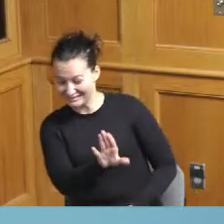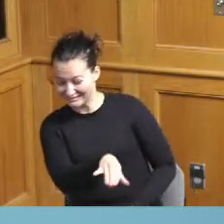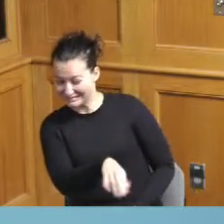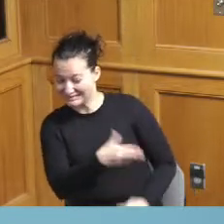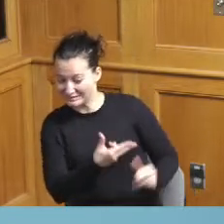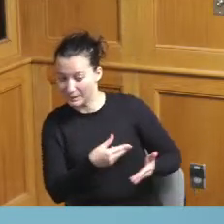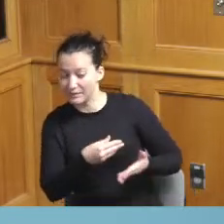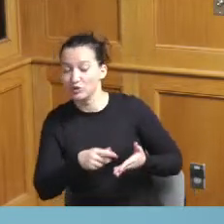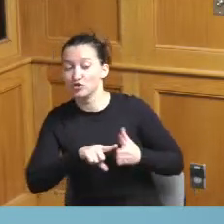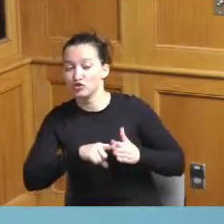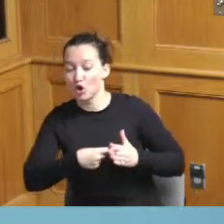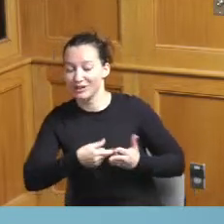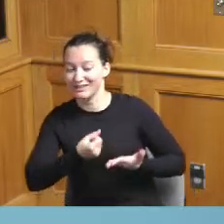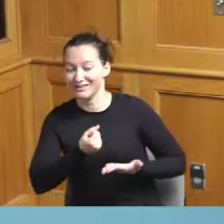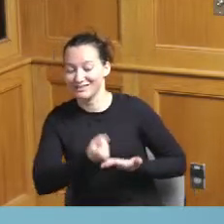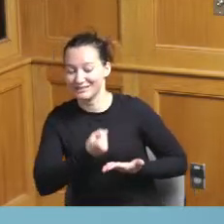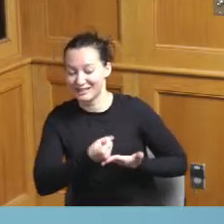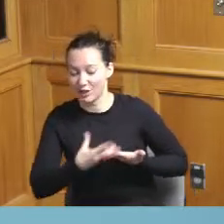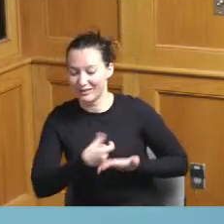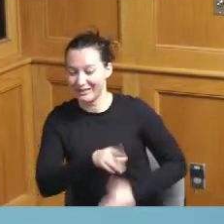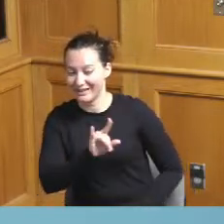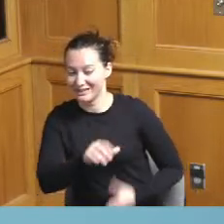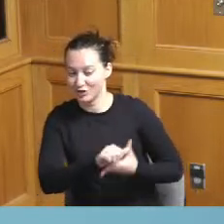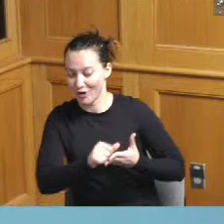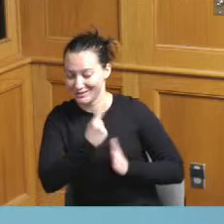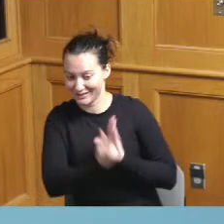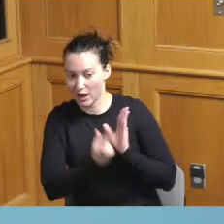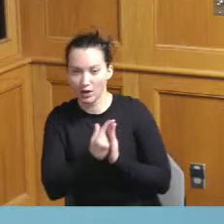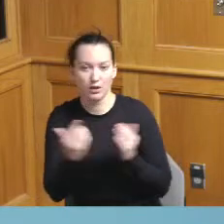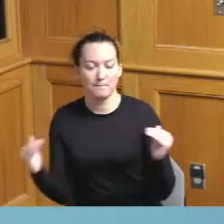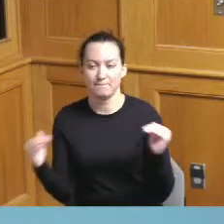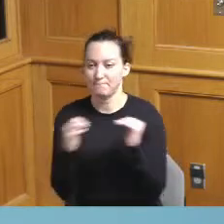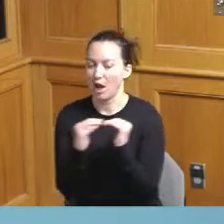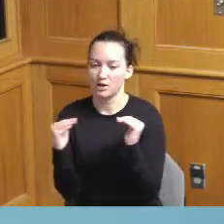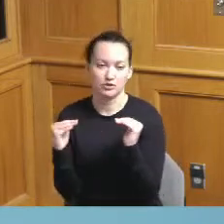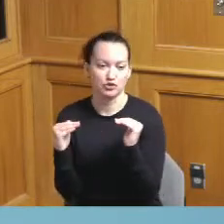to be raising our starting salary to 18 an hour to match the current negotiated contract with